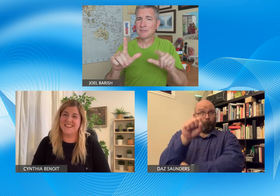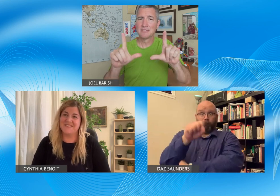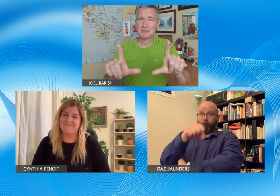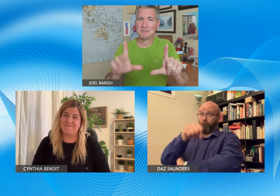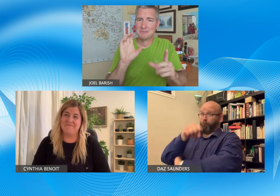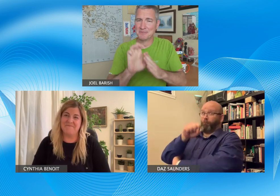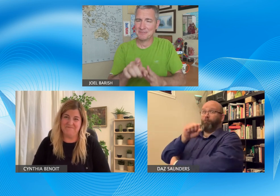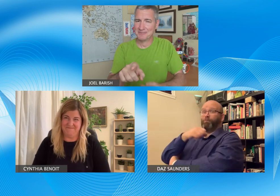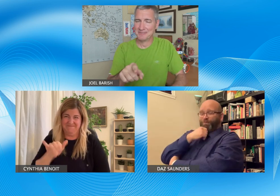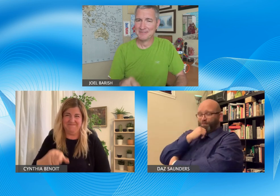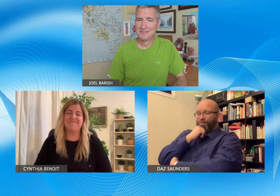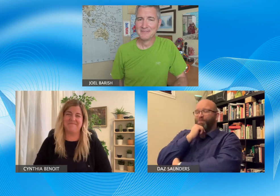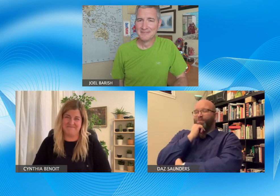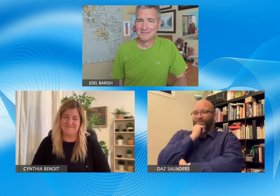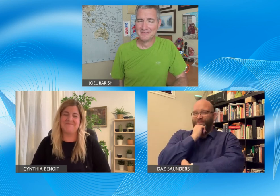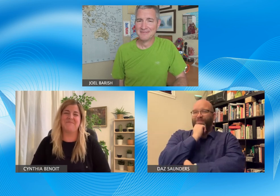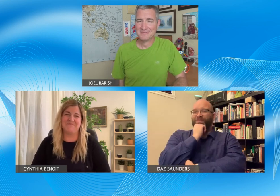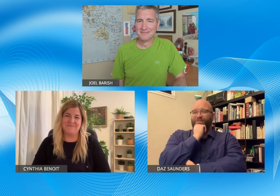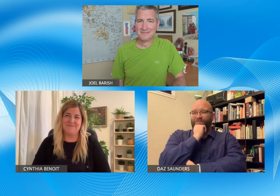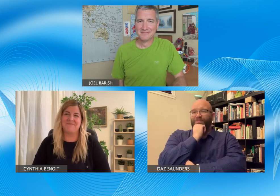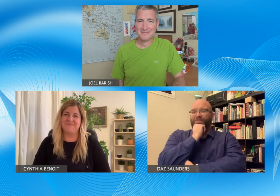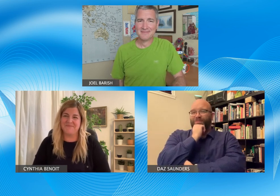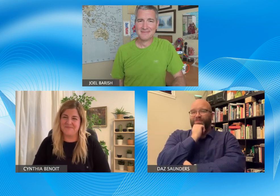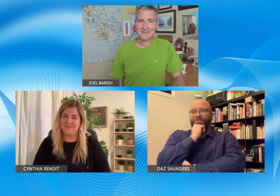We will be showing another picture soon.